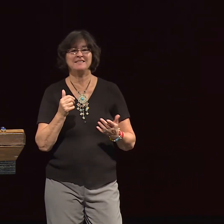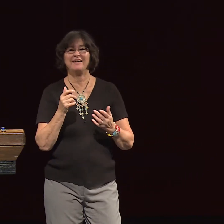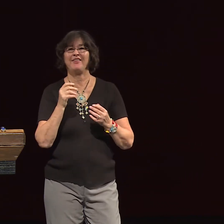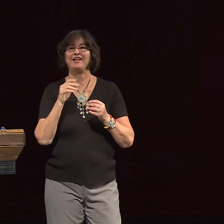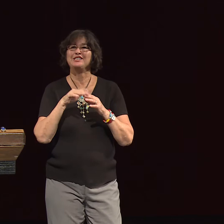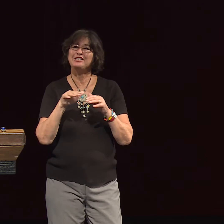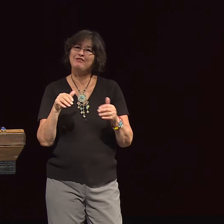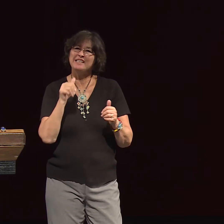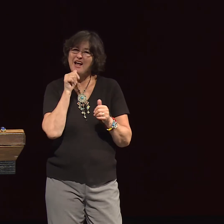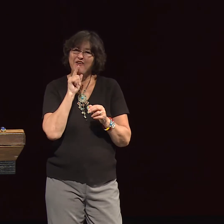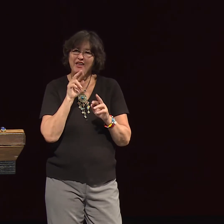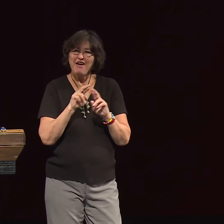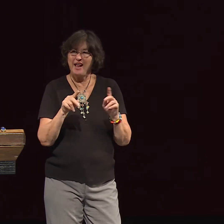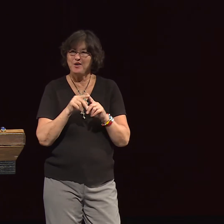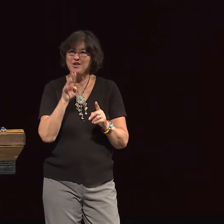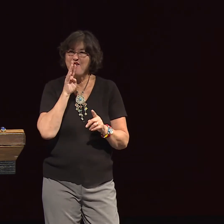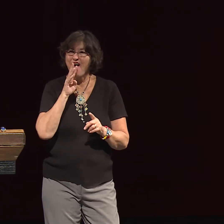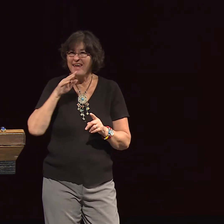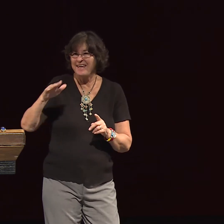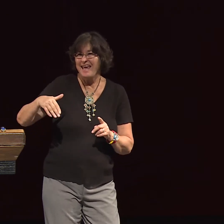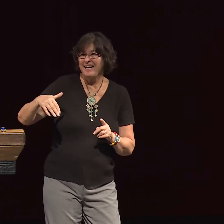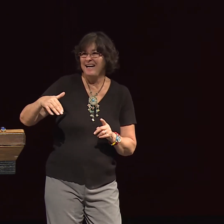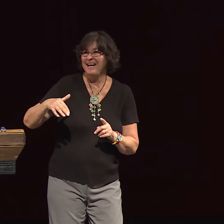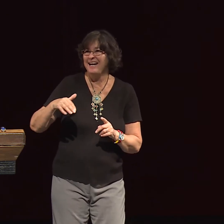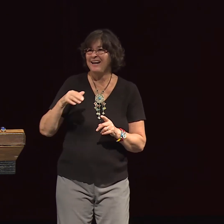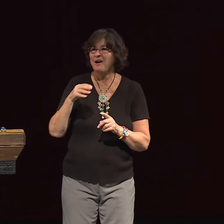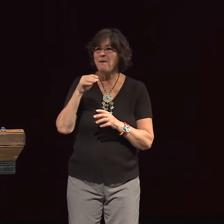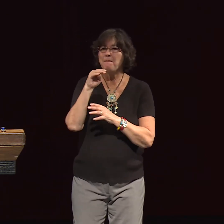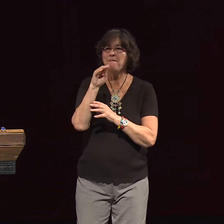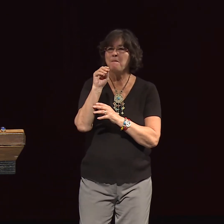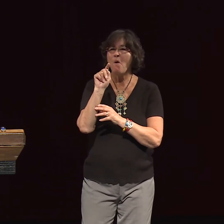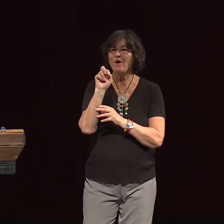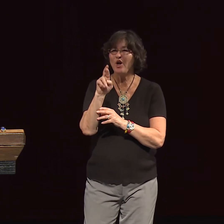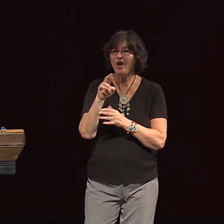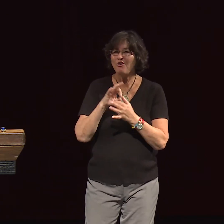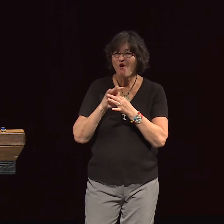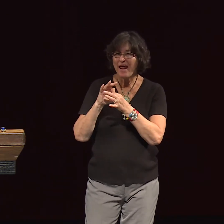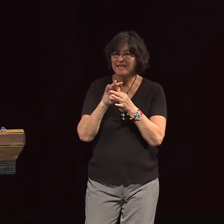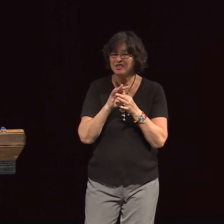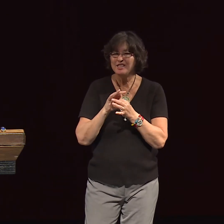Why is that? Well, babies aren't quite ready to talk yet,